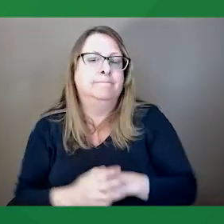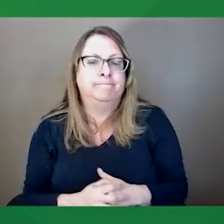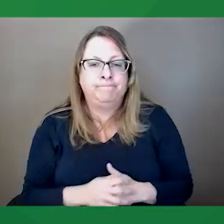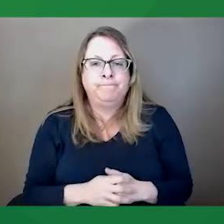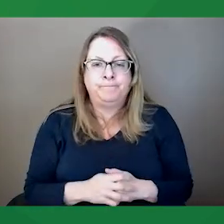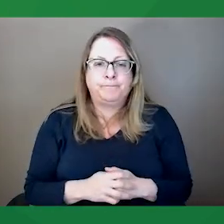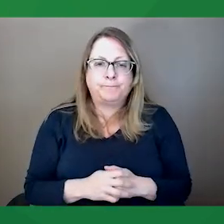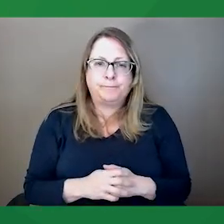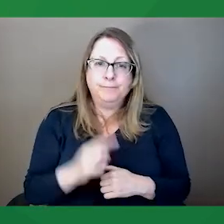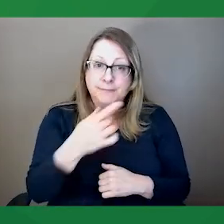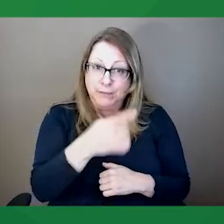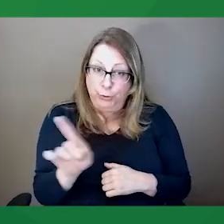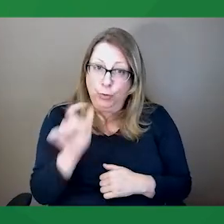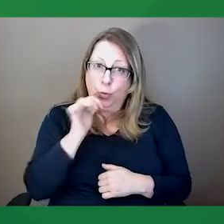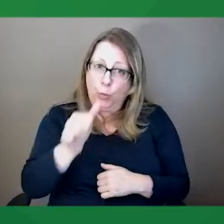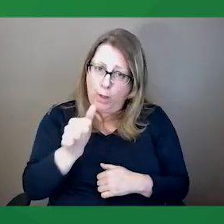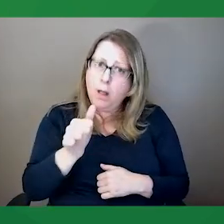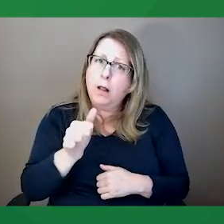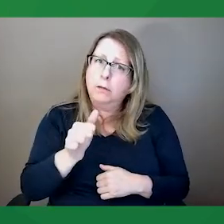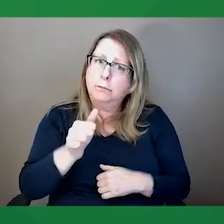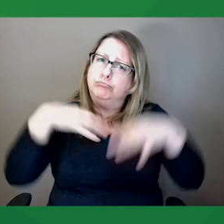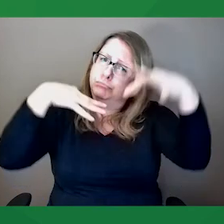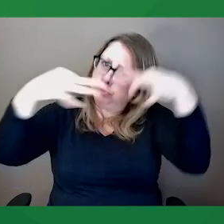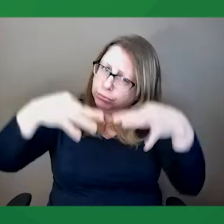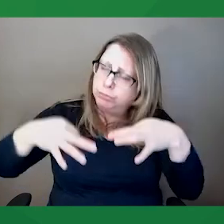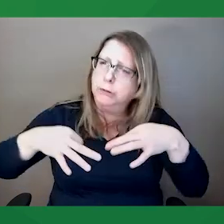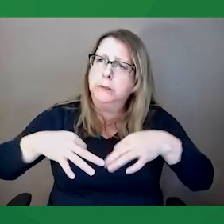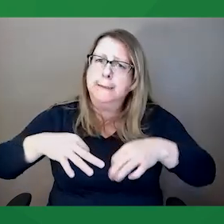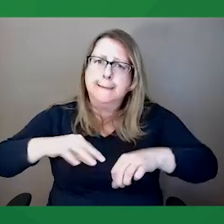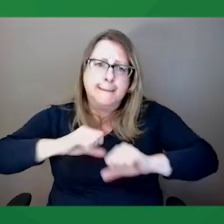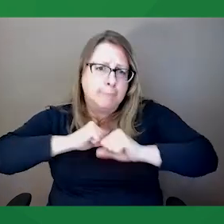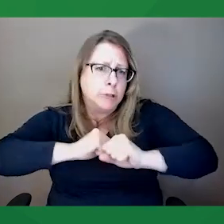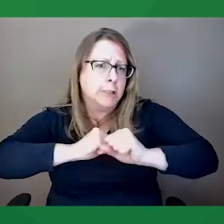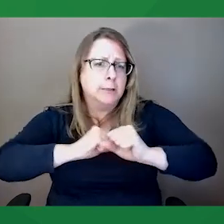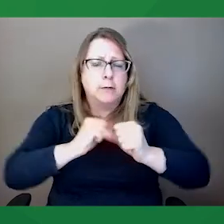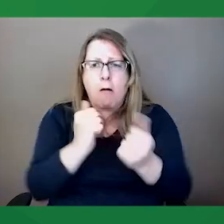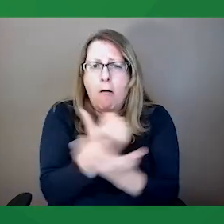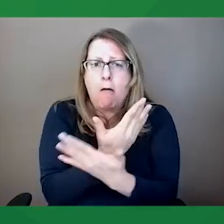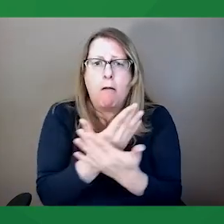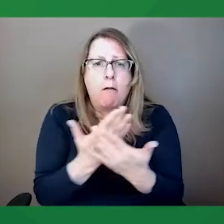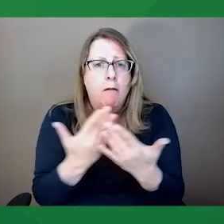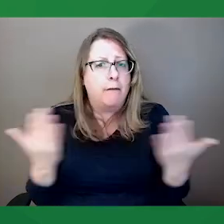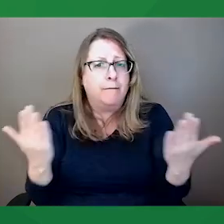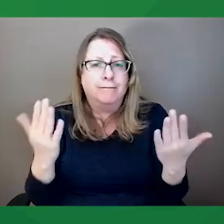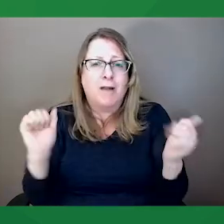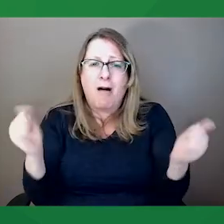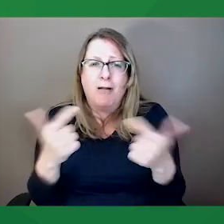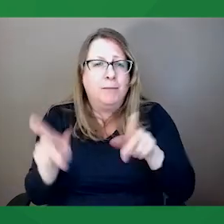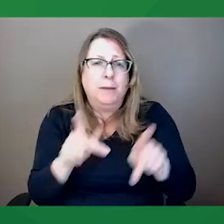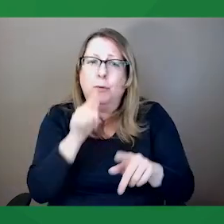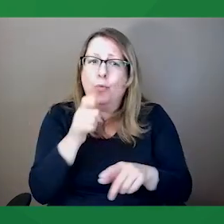that you're gonna be working on. So you are gonna be defending everyone that has a disability,